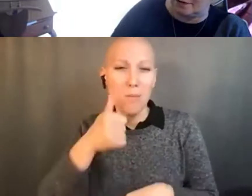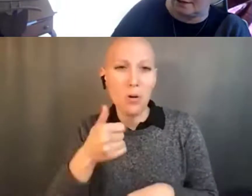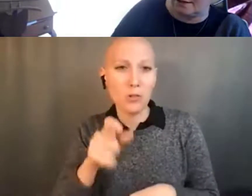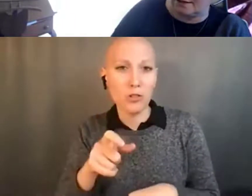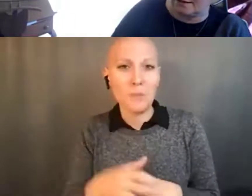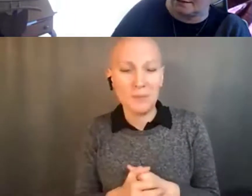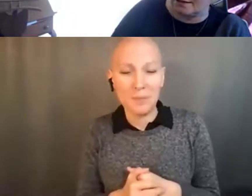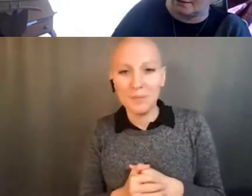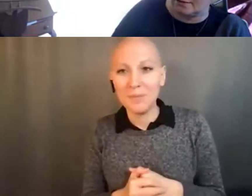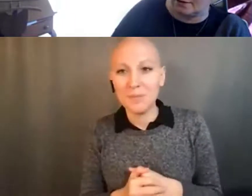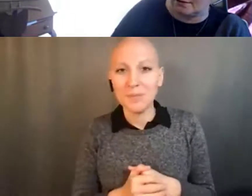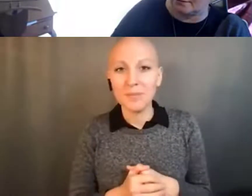But the EIN is not required.